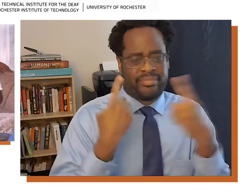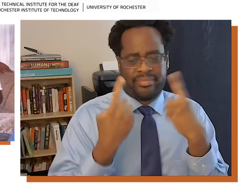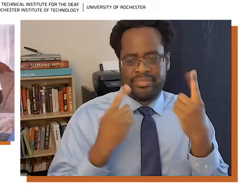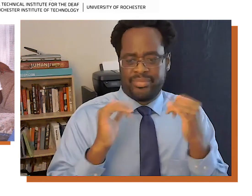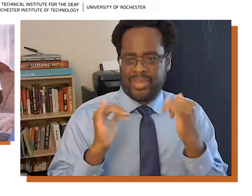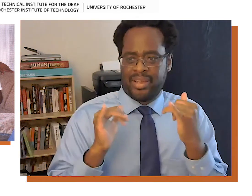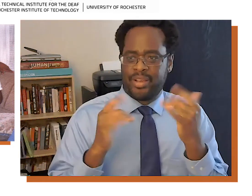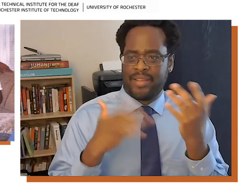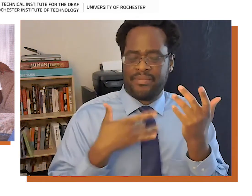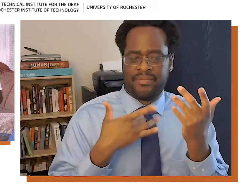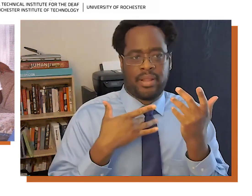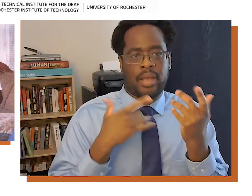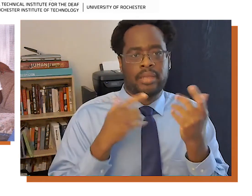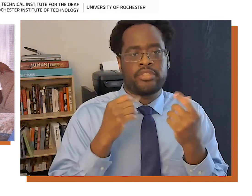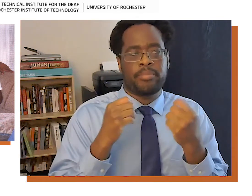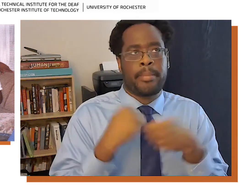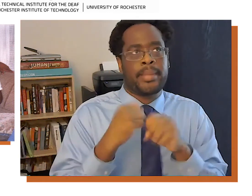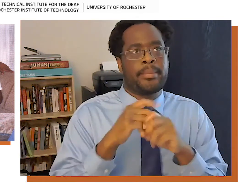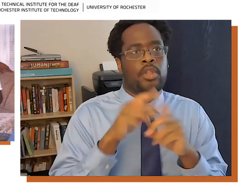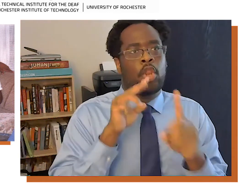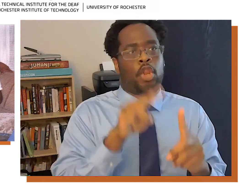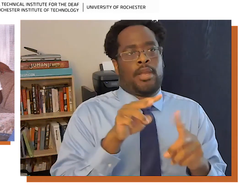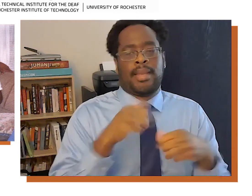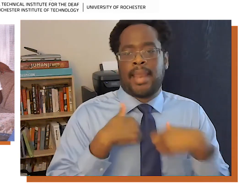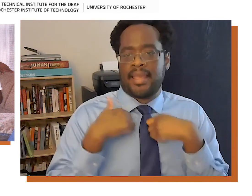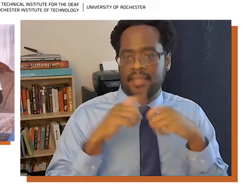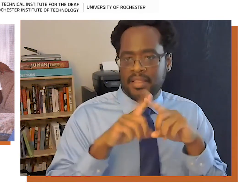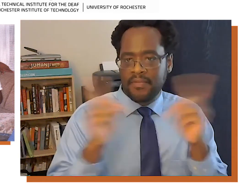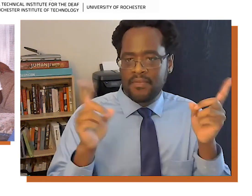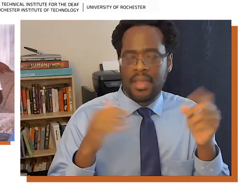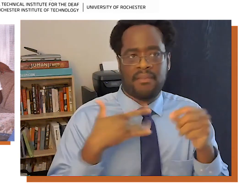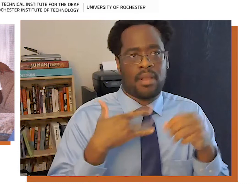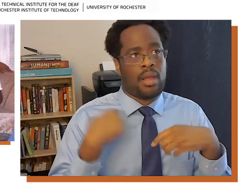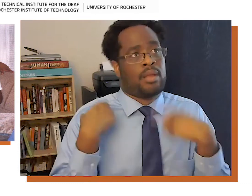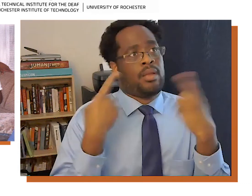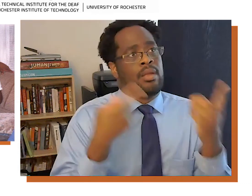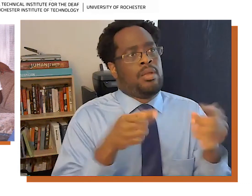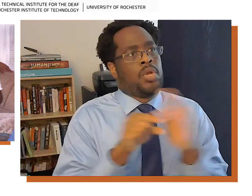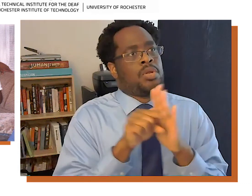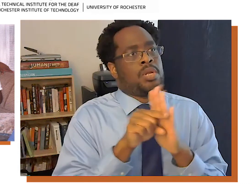and that was a very difficult time for me, and that made me look at life differently